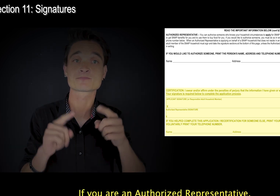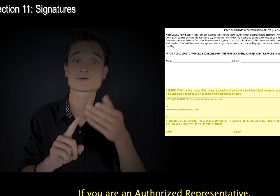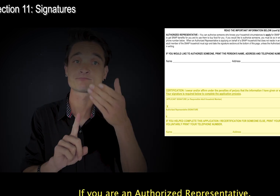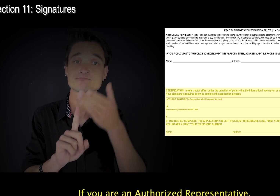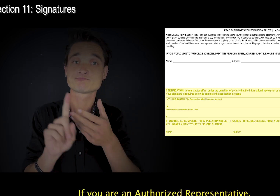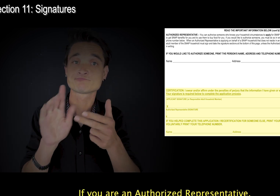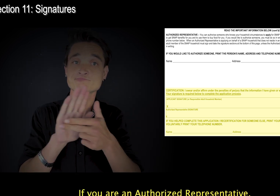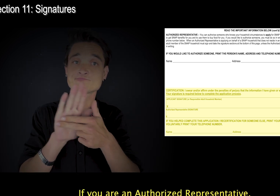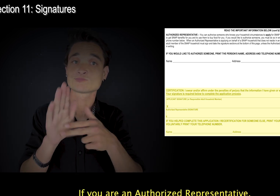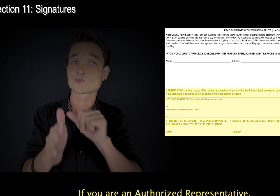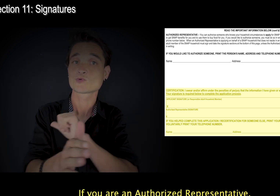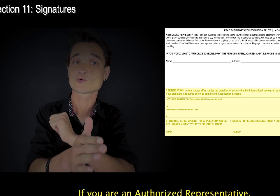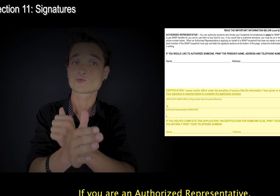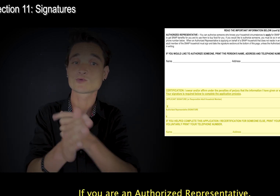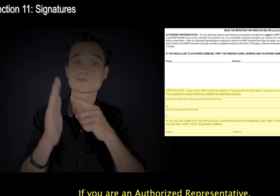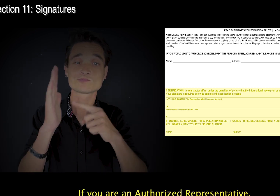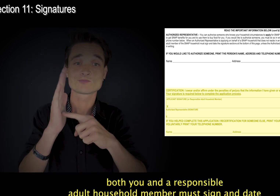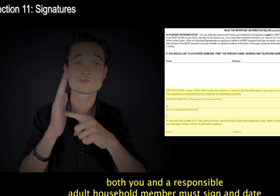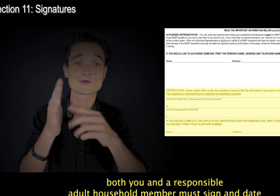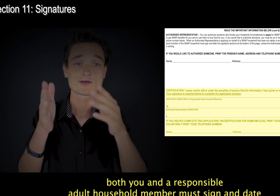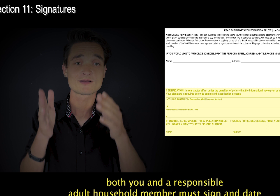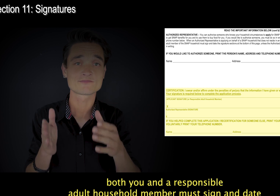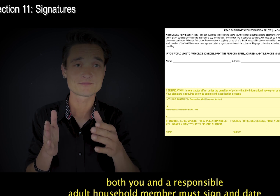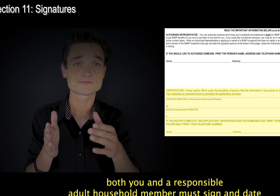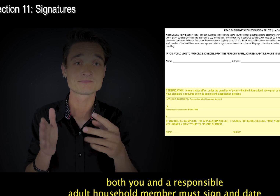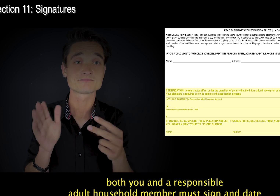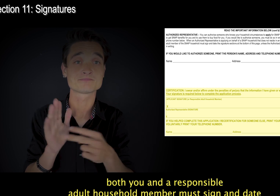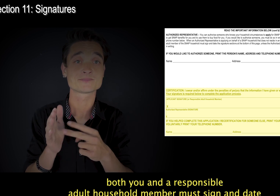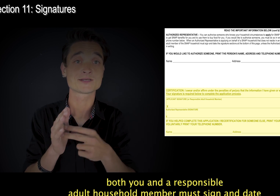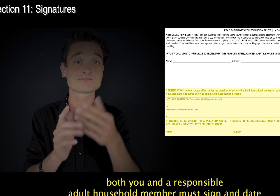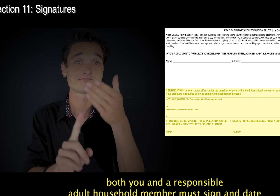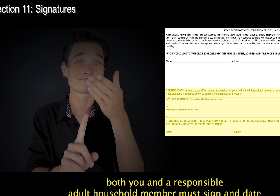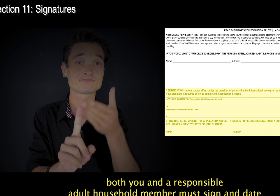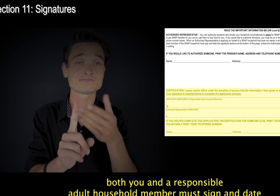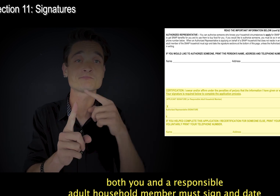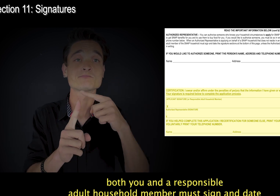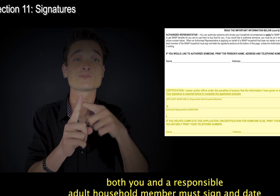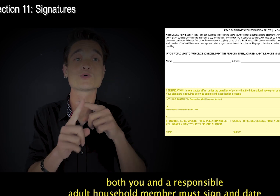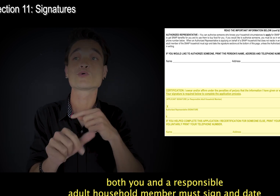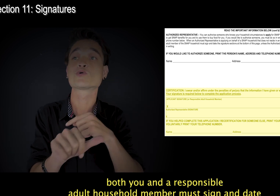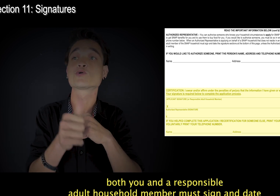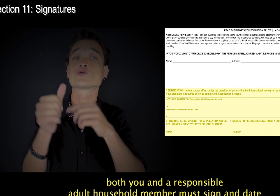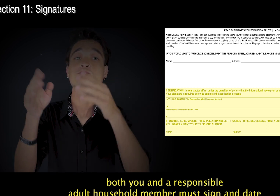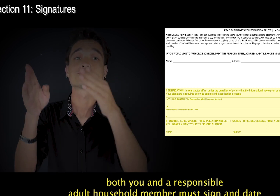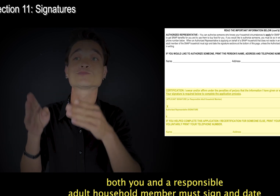If you are an Authorized Representative, both you and a responsible adult household member must sign and date